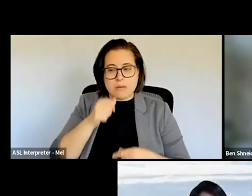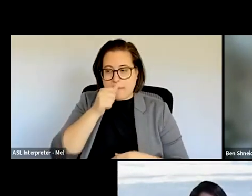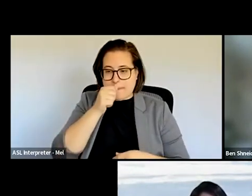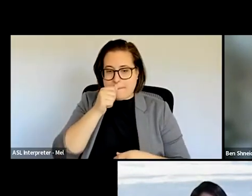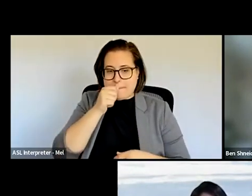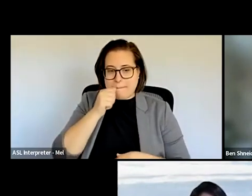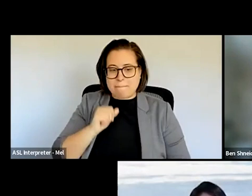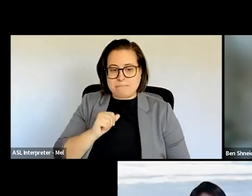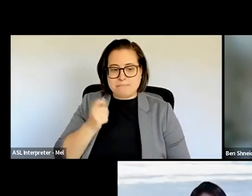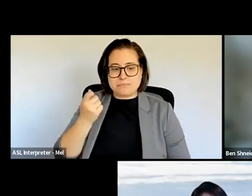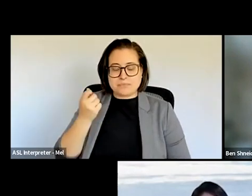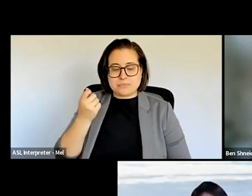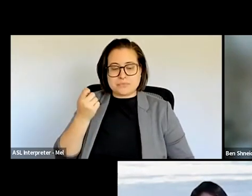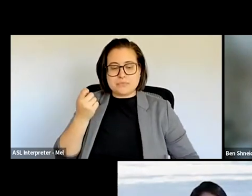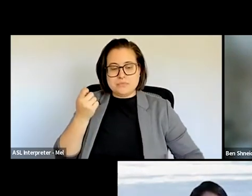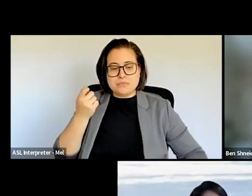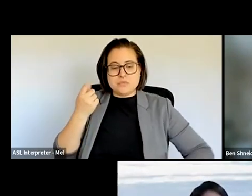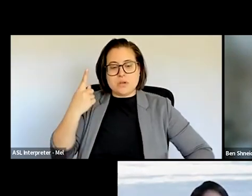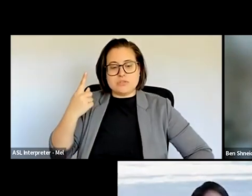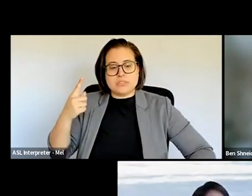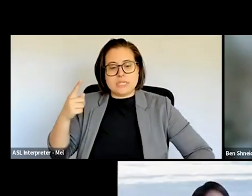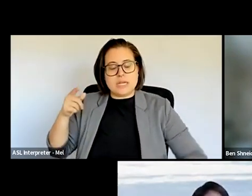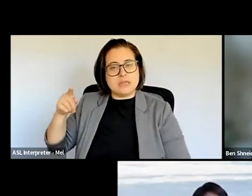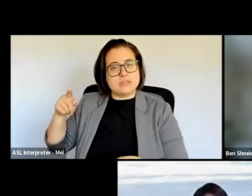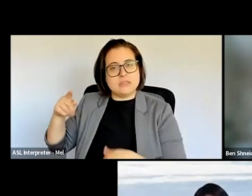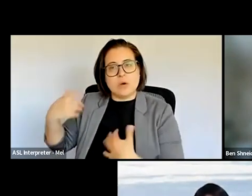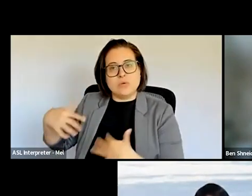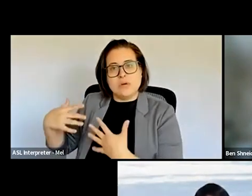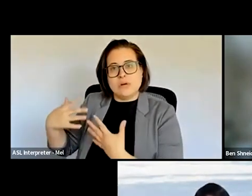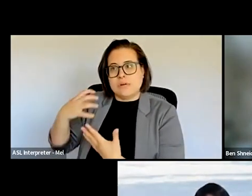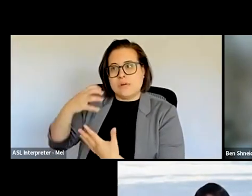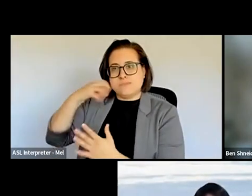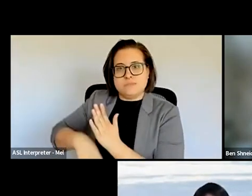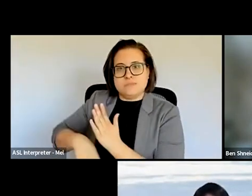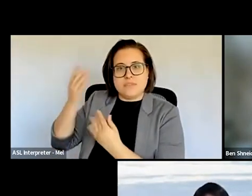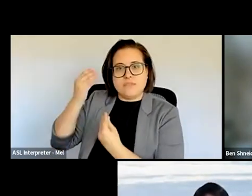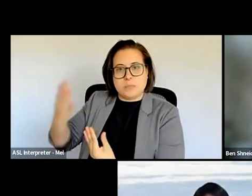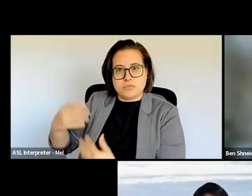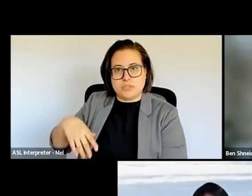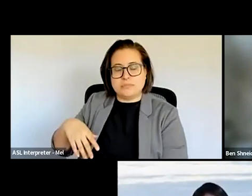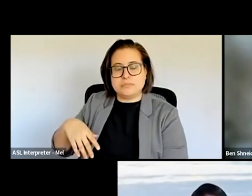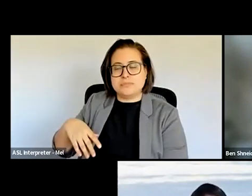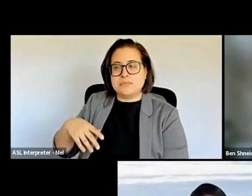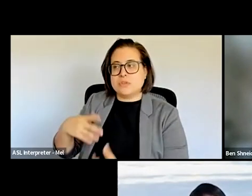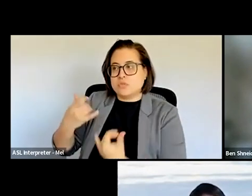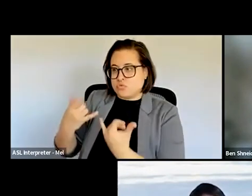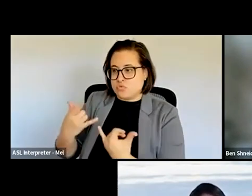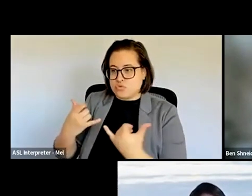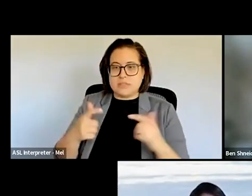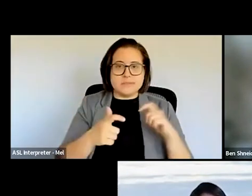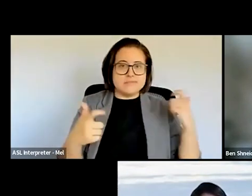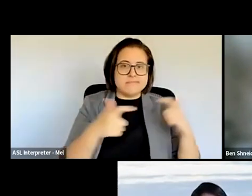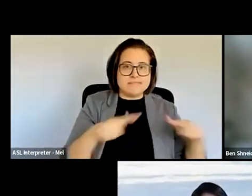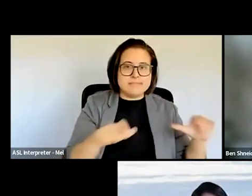the provenance of information in Wikipedia and right now current large language systems don't